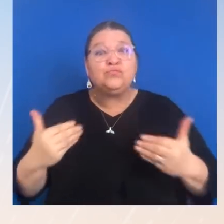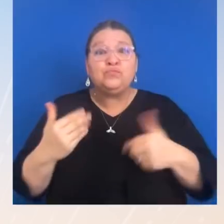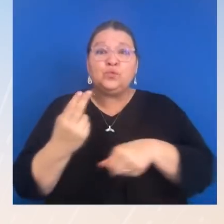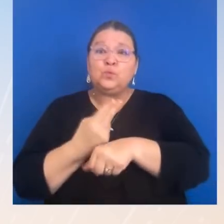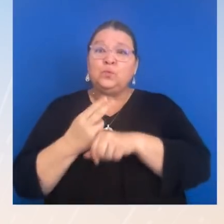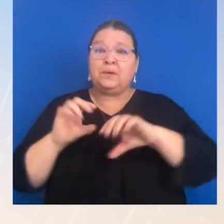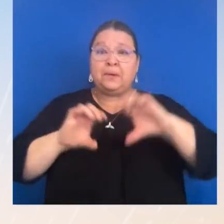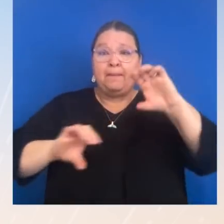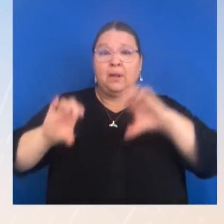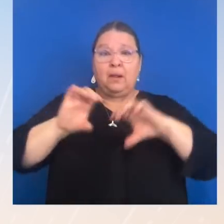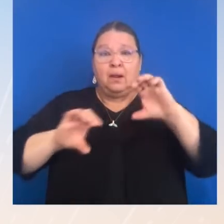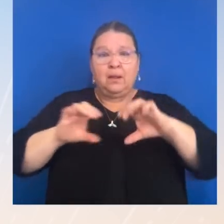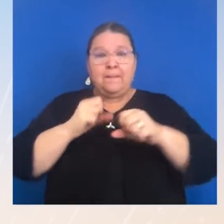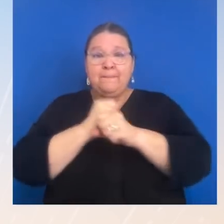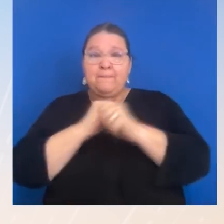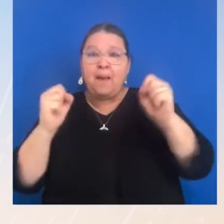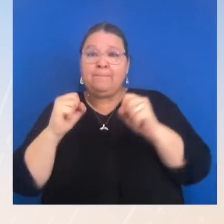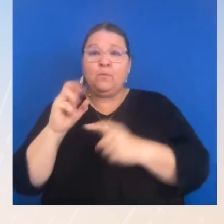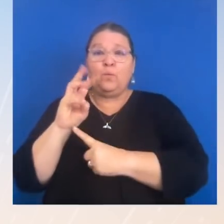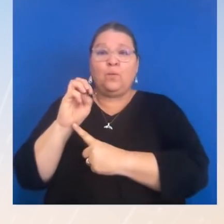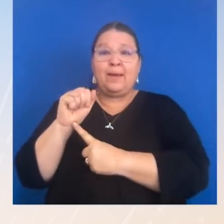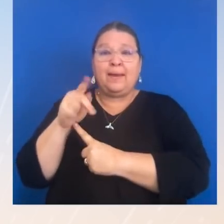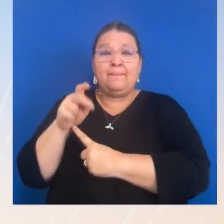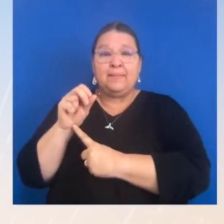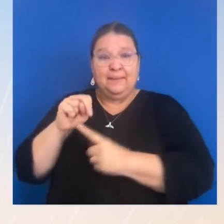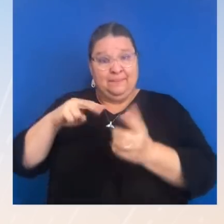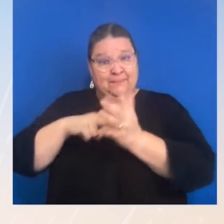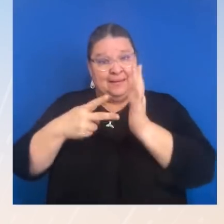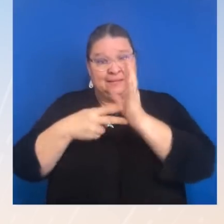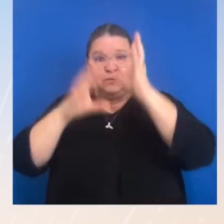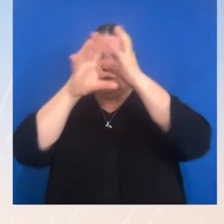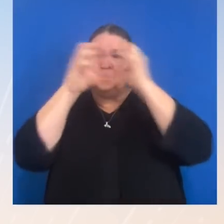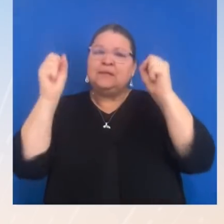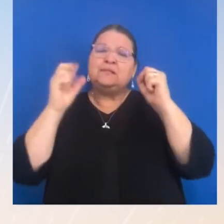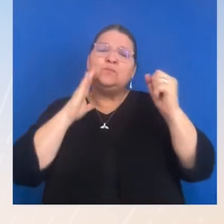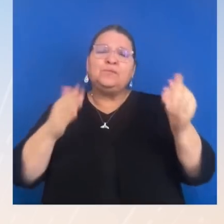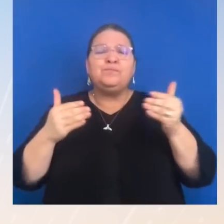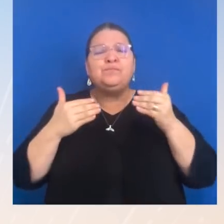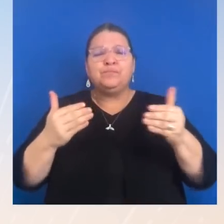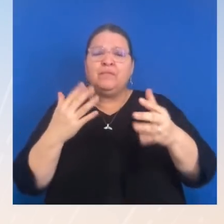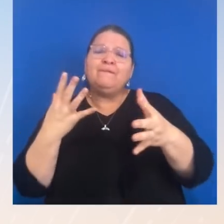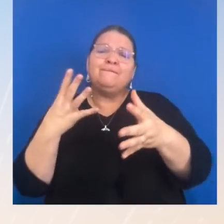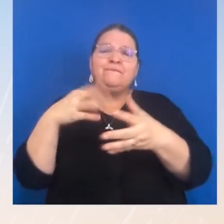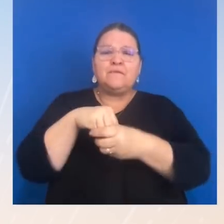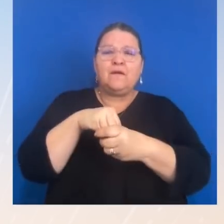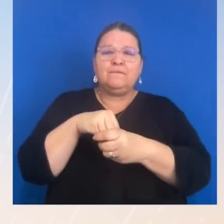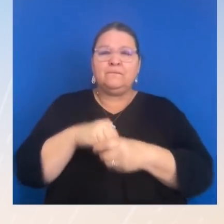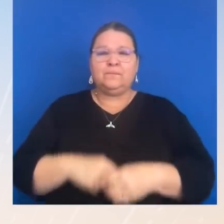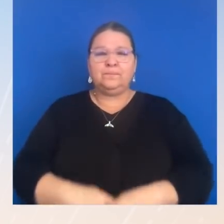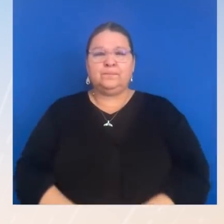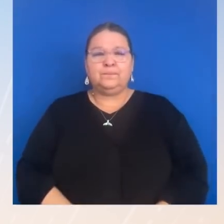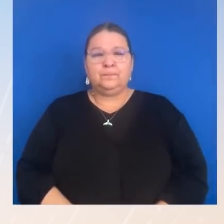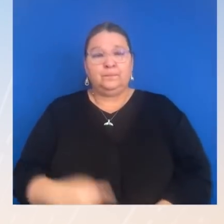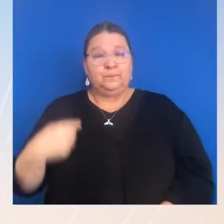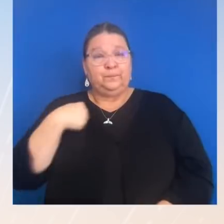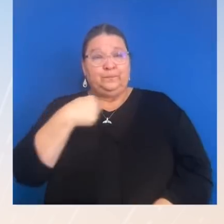Ms. Psaki: We are directly involved. We are providing a billion dollars in security assistance. We are the largest provider of that. We are providing humanita- -- The Press: With the military troops.